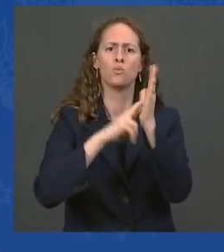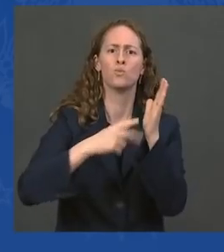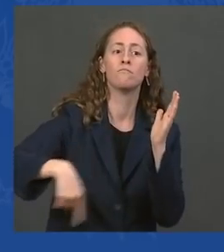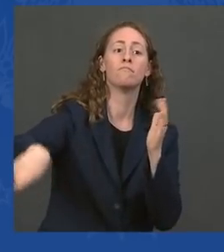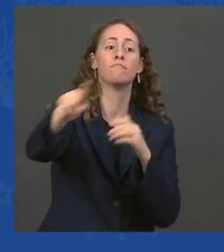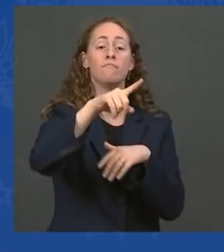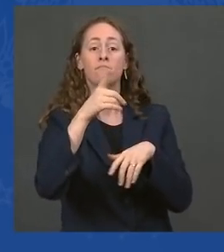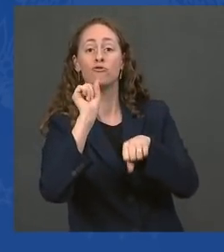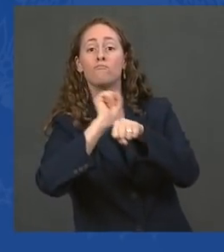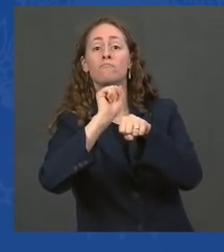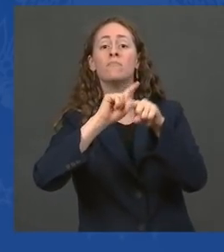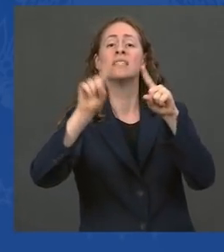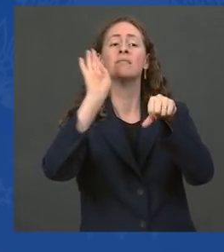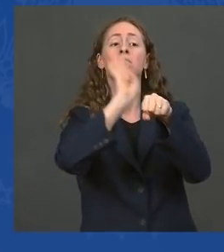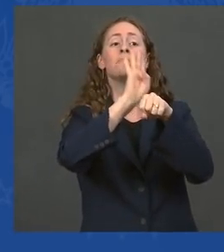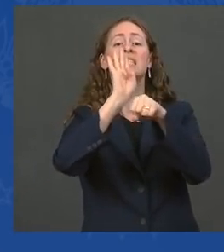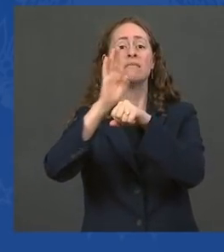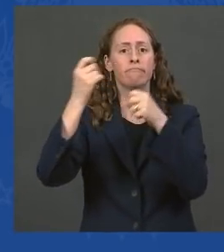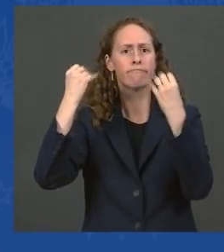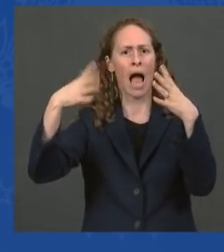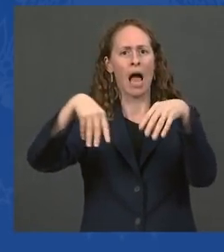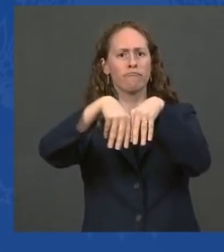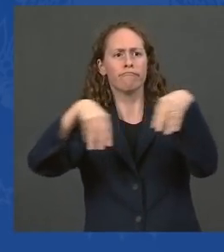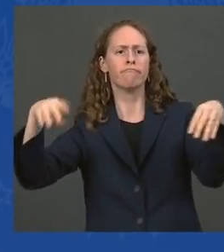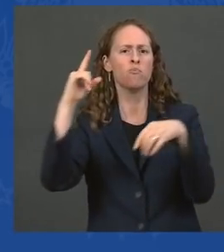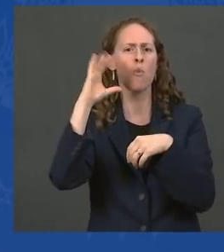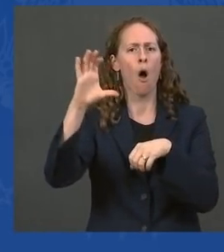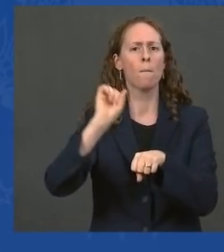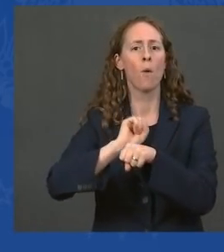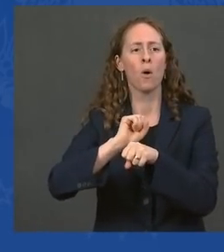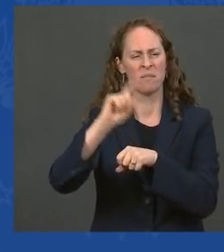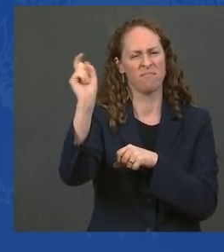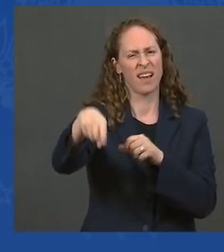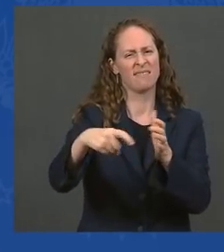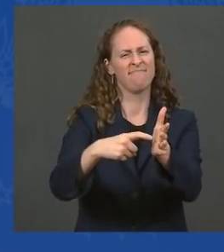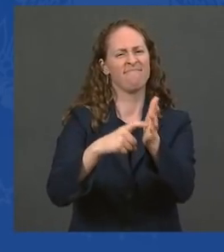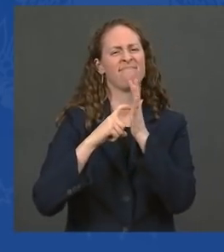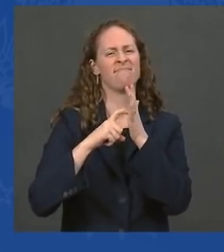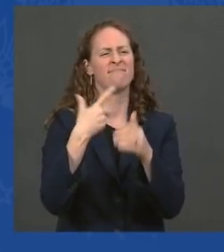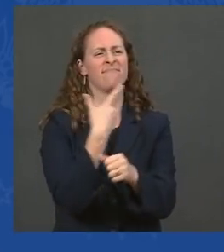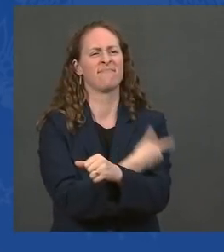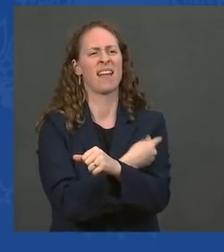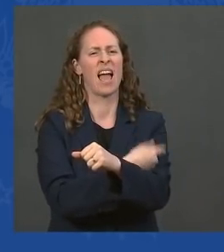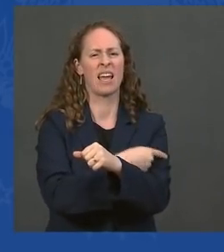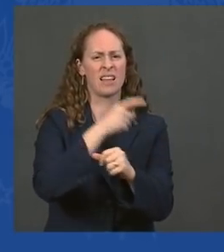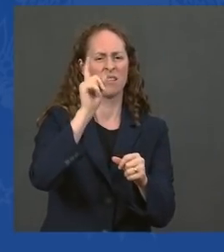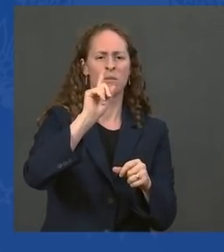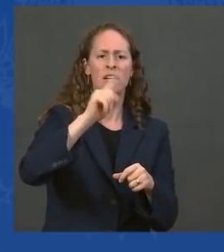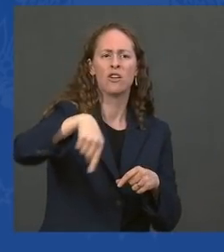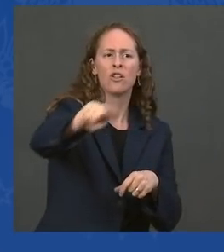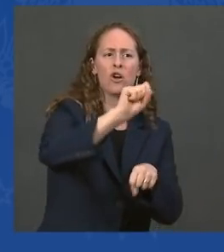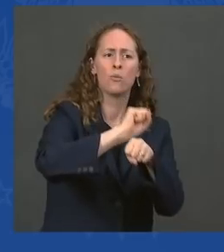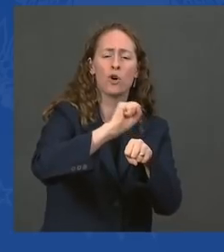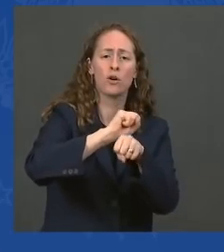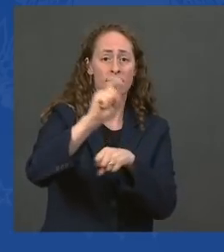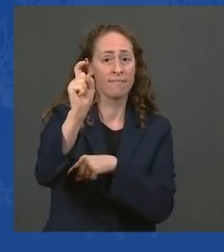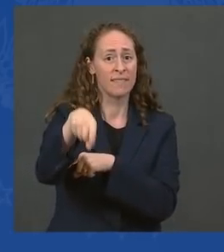to implement vaccination requirements in their -- among their workforce. Every day, we see more businesses